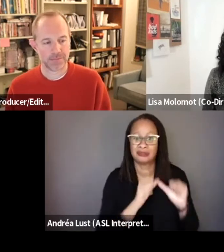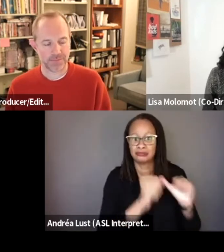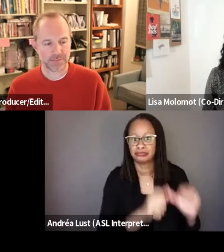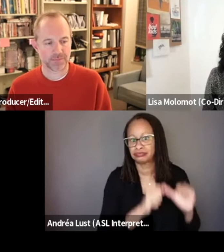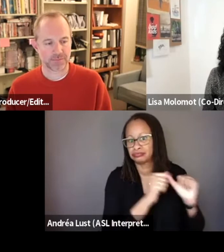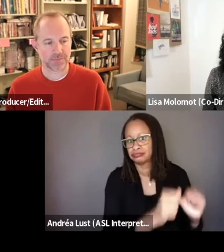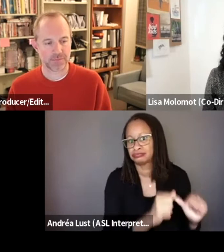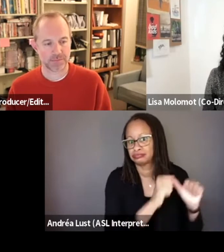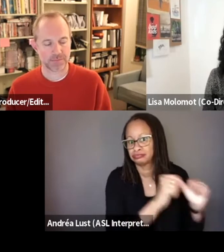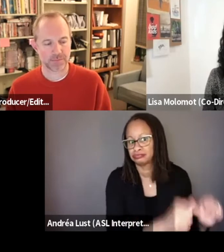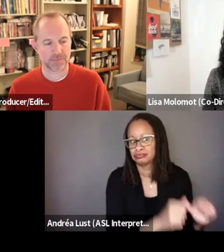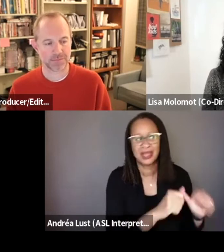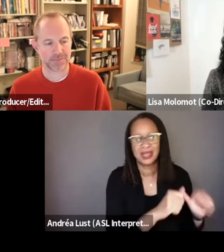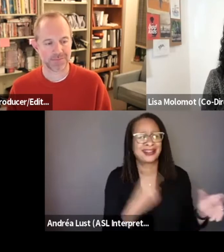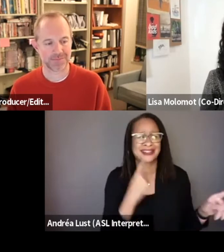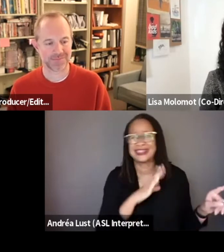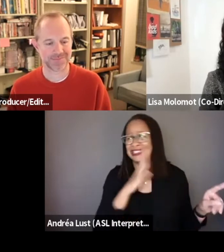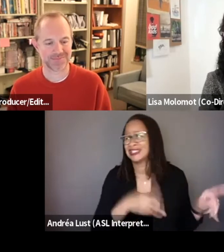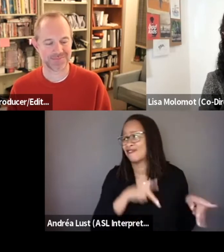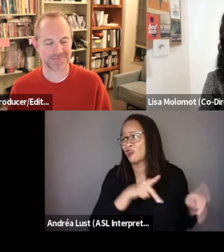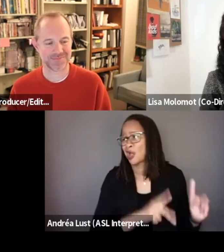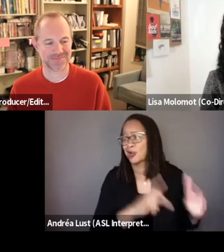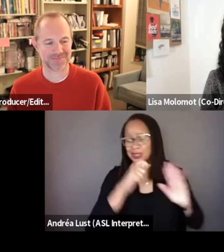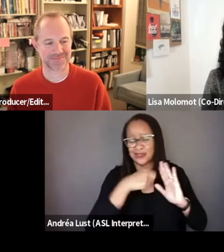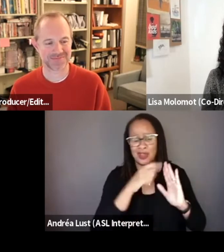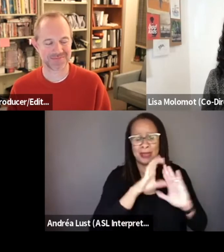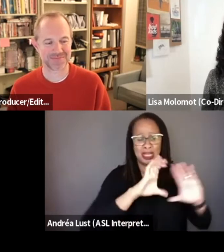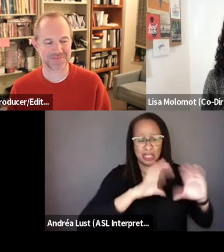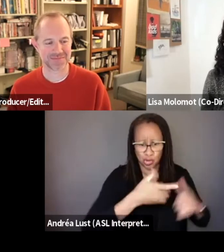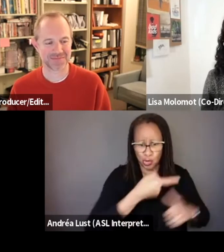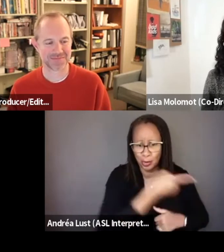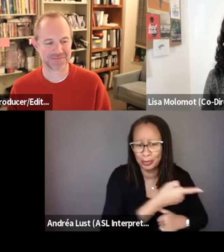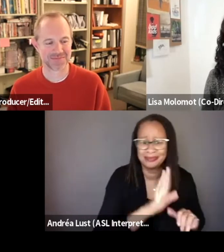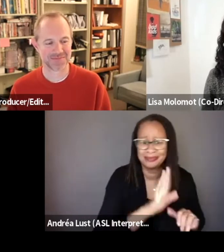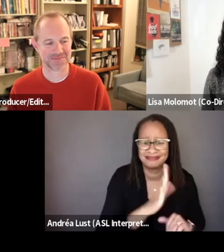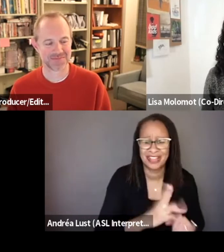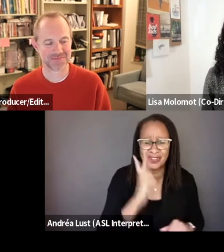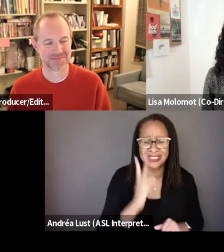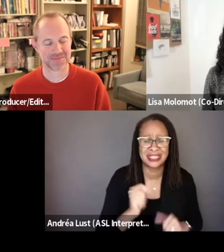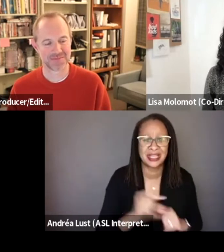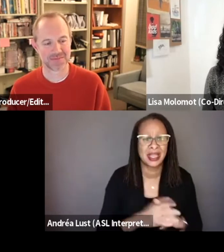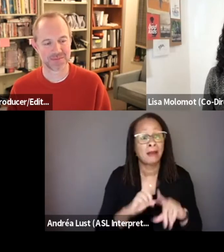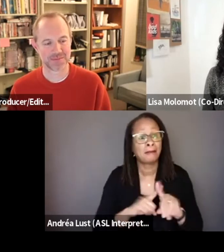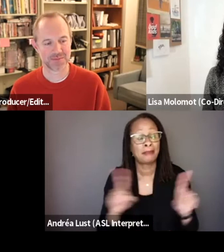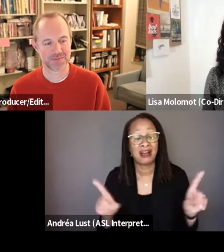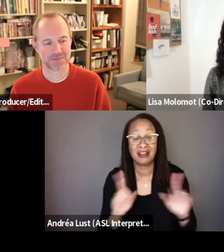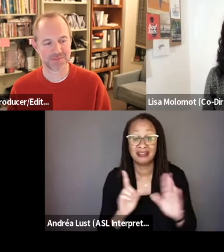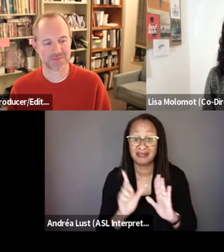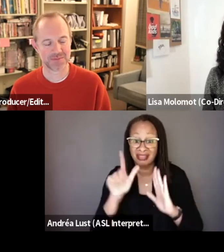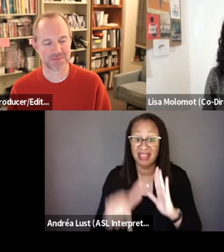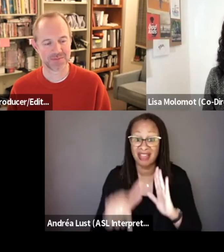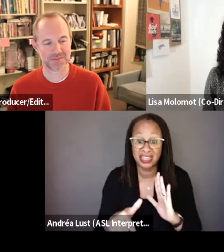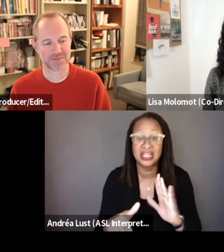And I'm like, he is never letting us film with the Texas Border Volunteers. But eventually he did say yes,